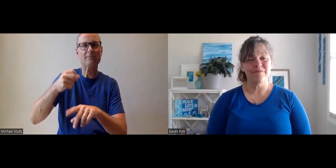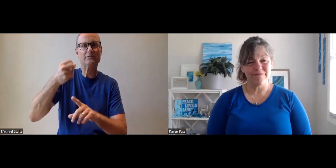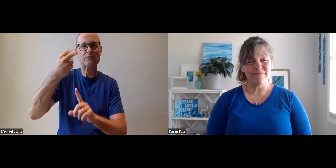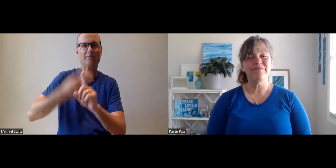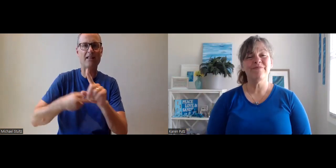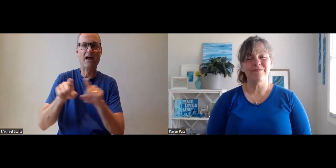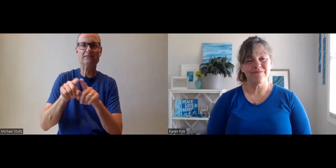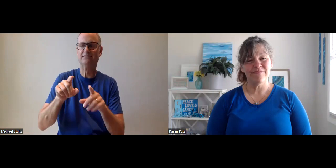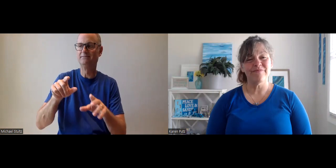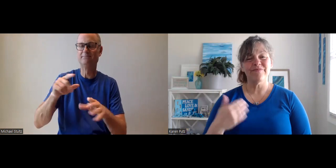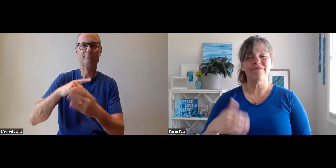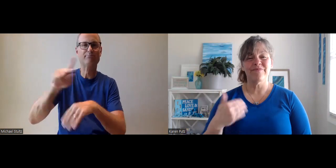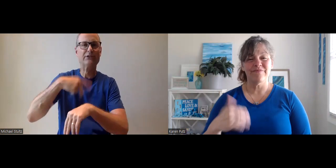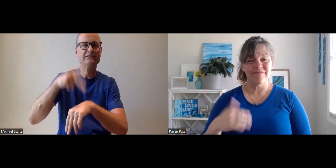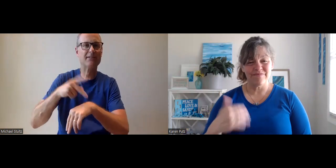soon? Next week I will go to